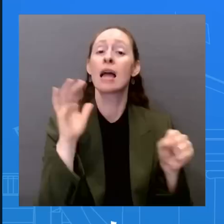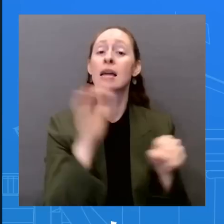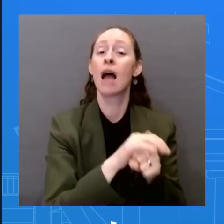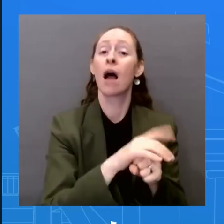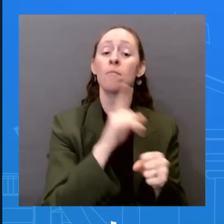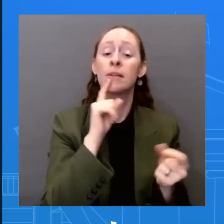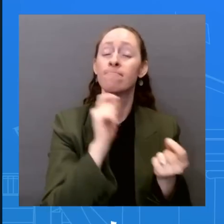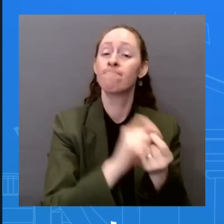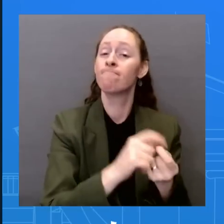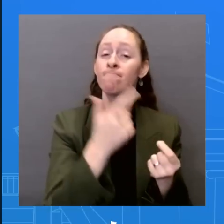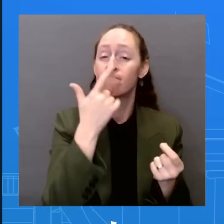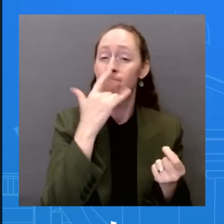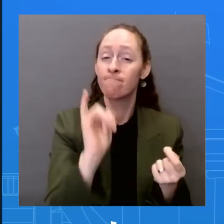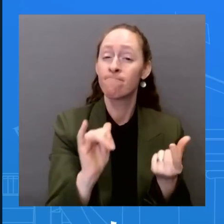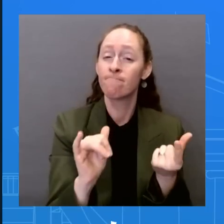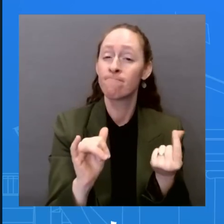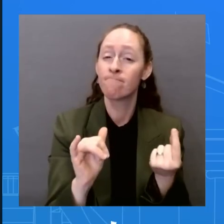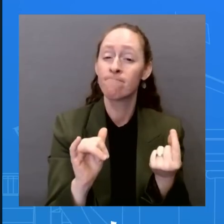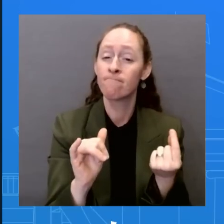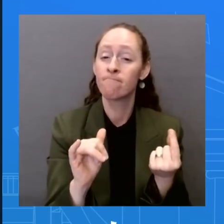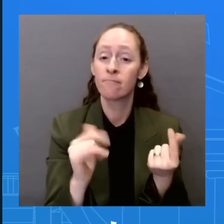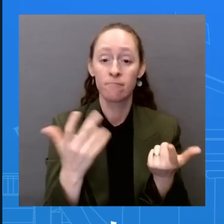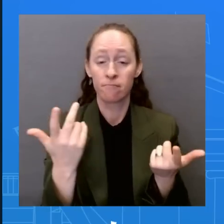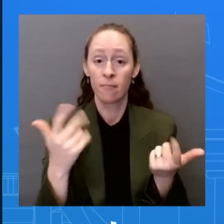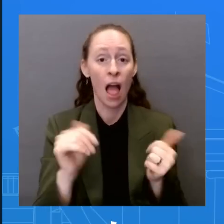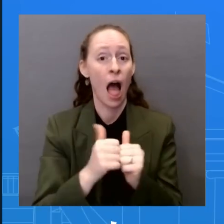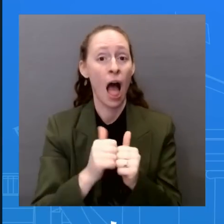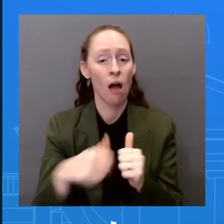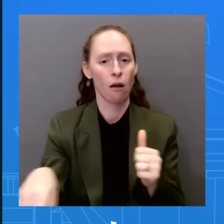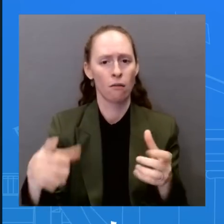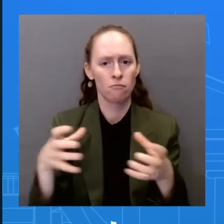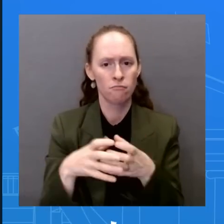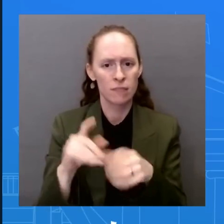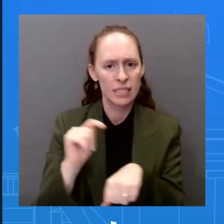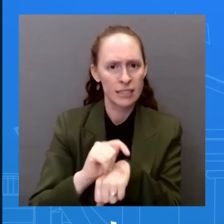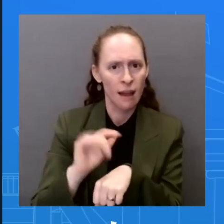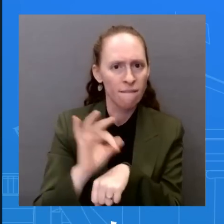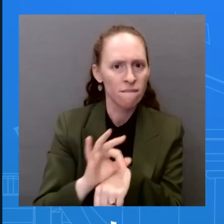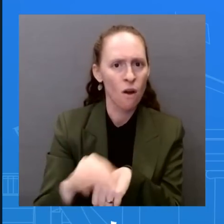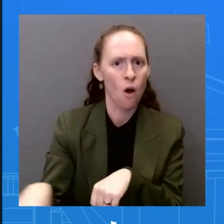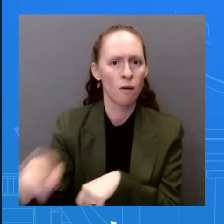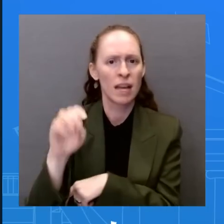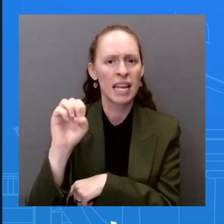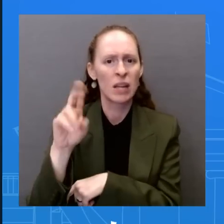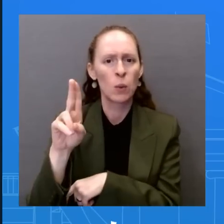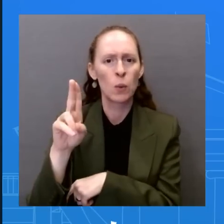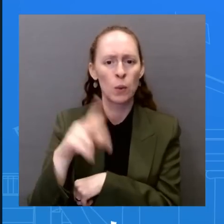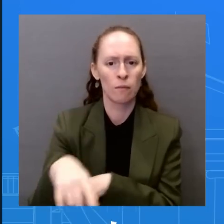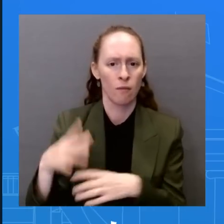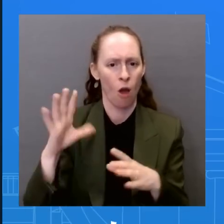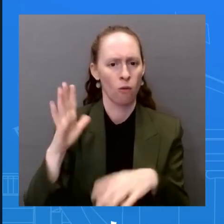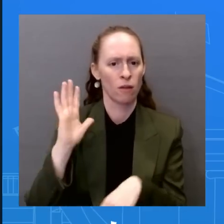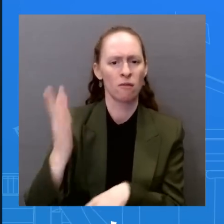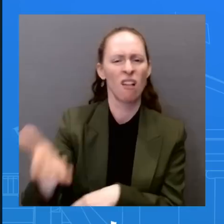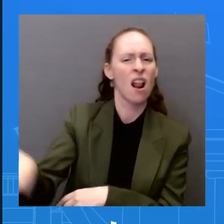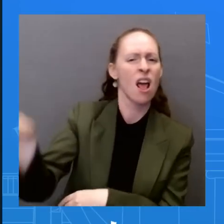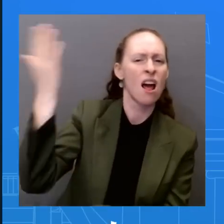with the EU, back in March, to work on ways to increase alternate sources of natural gas to Europe